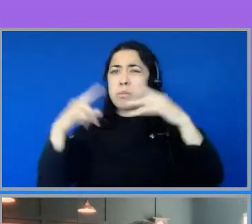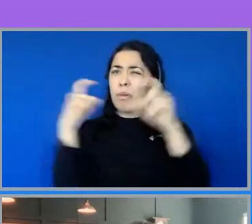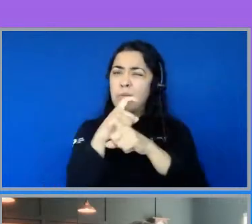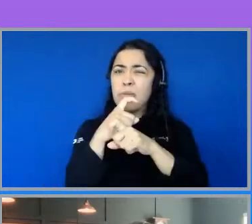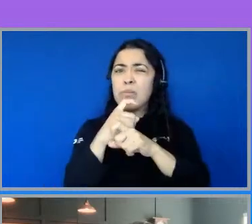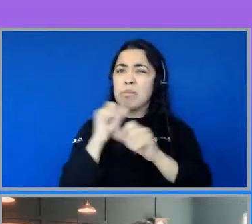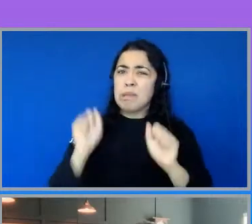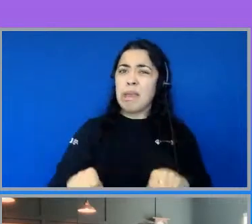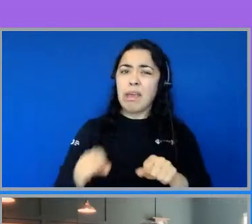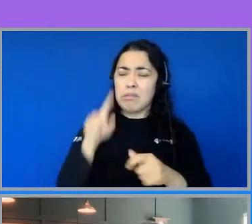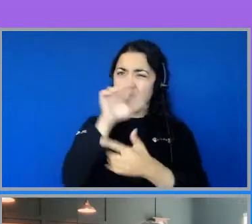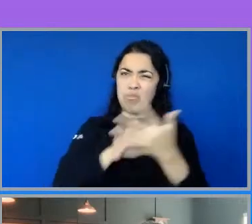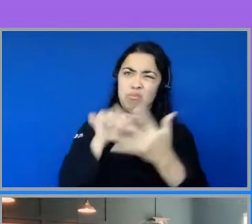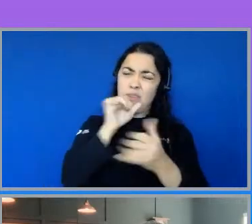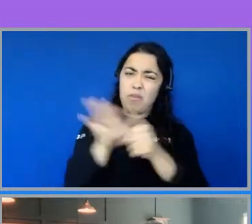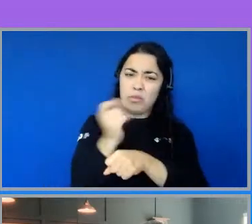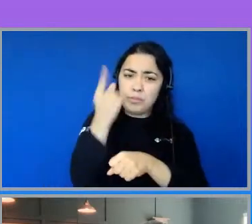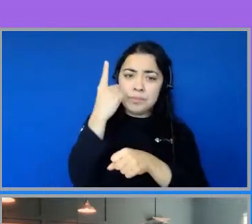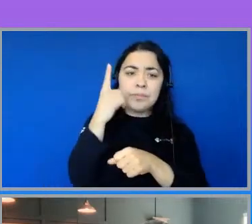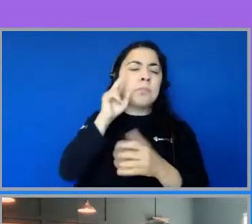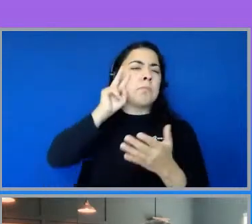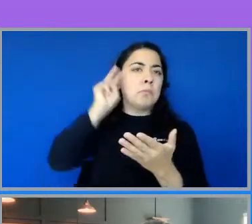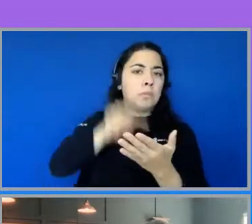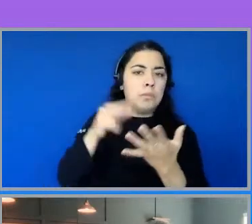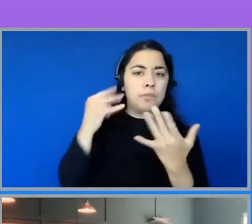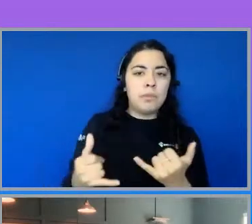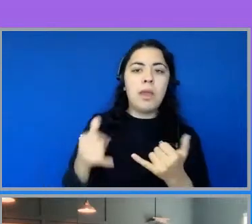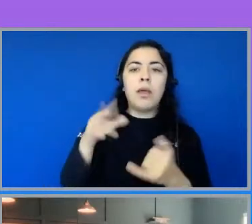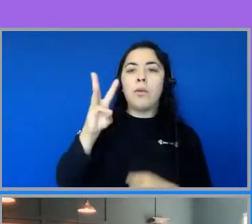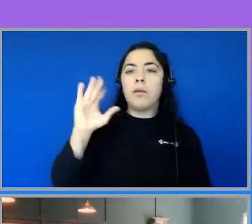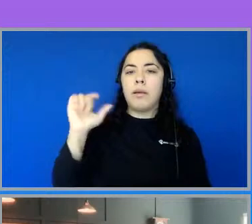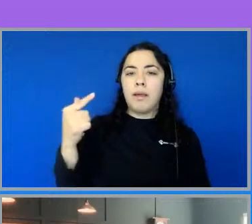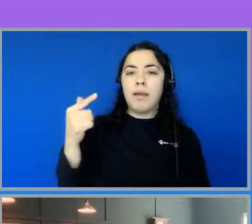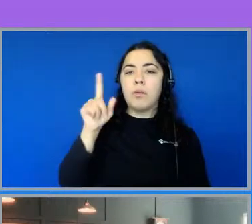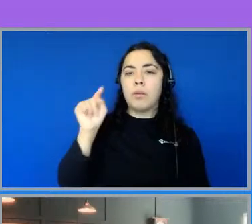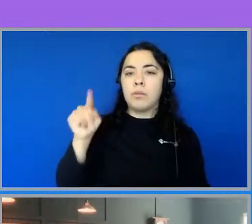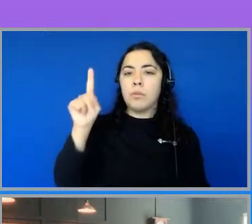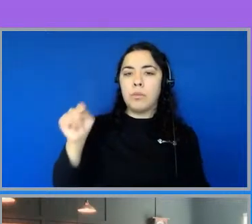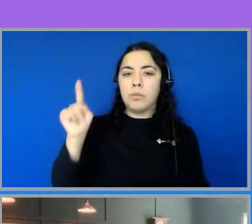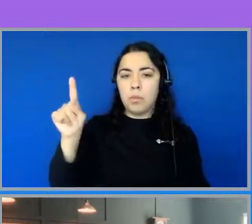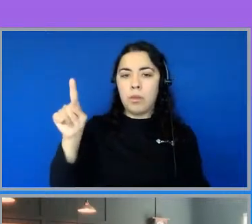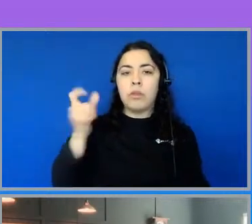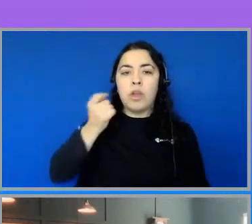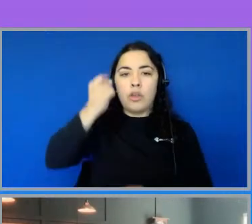for success. Criterion 1.1.1 Non-text content. What I'm